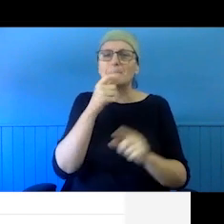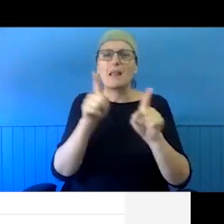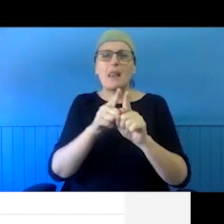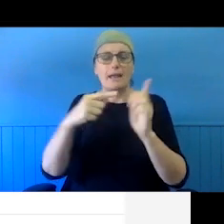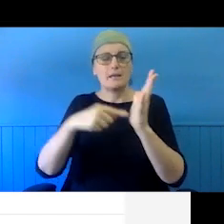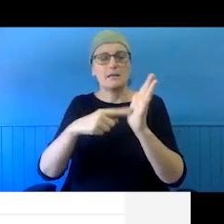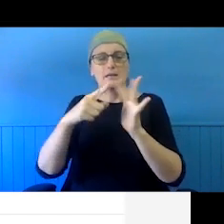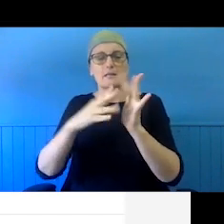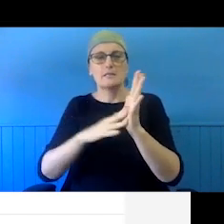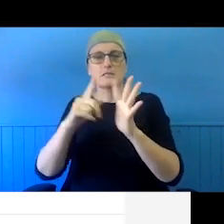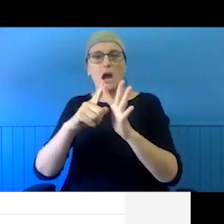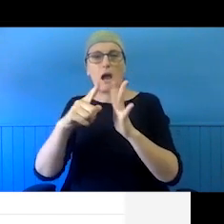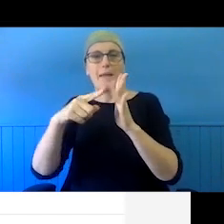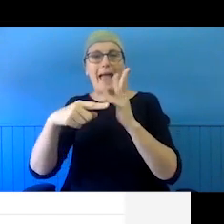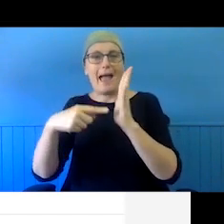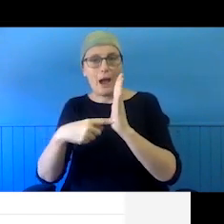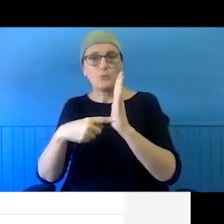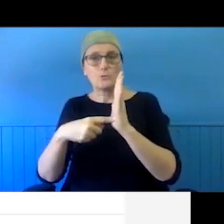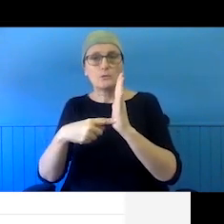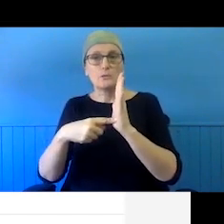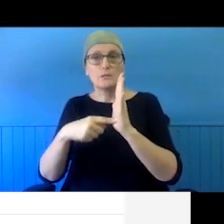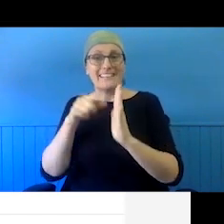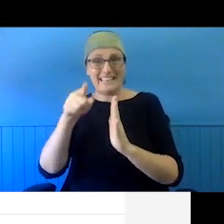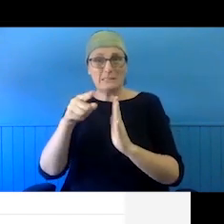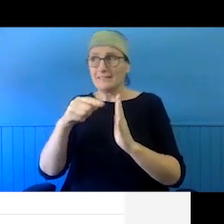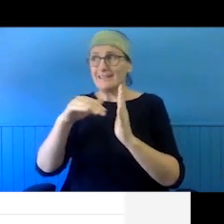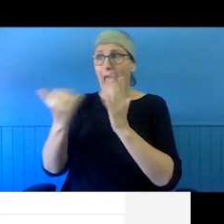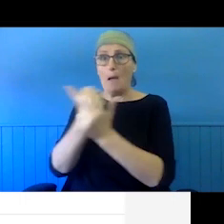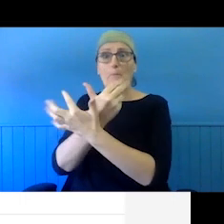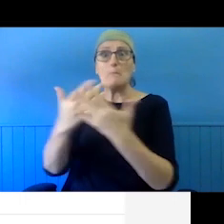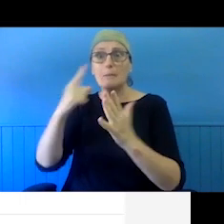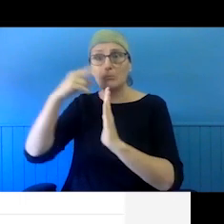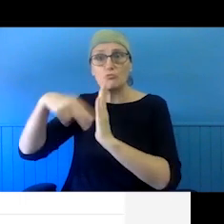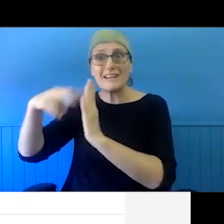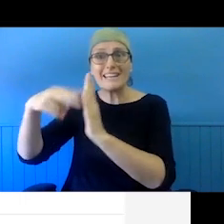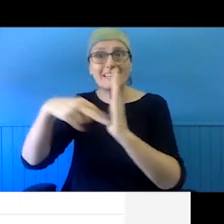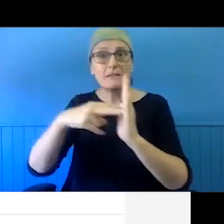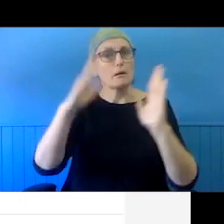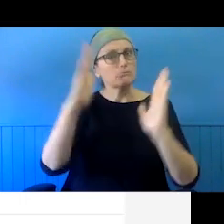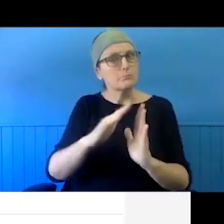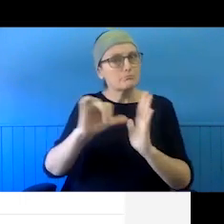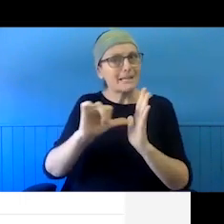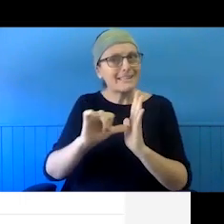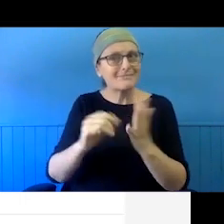less money. And basically, they said, "Well, look, we believe we're